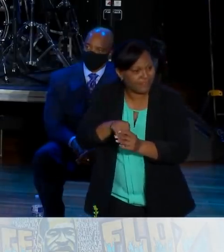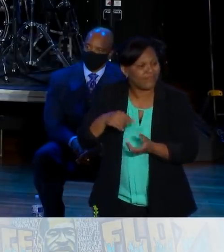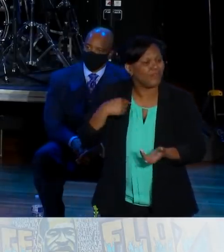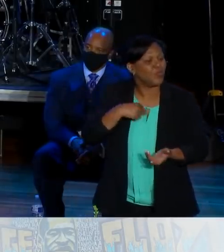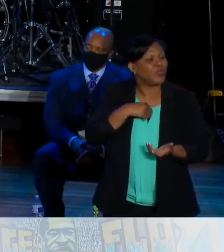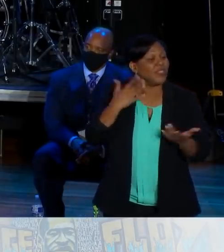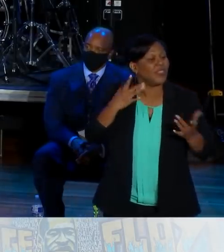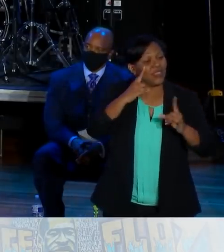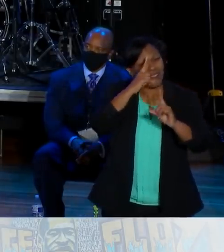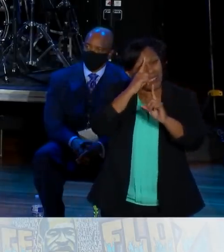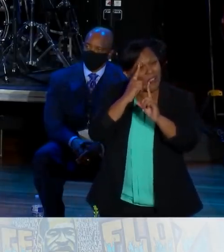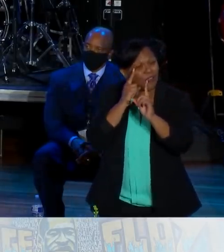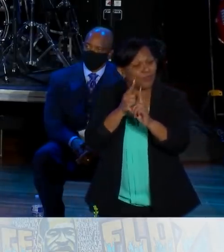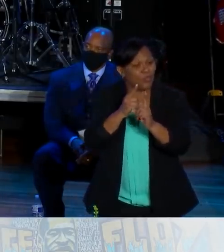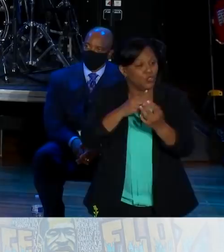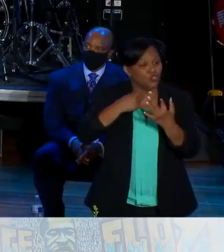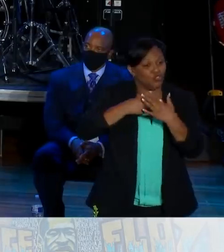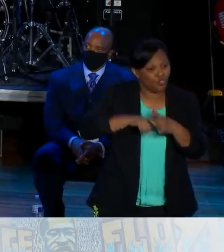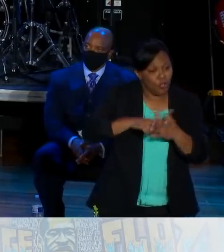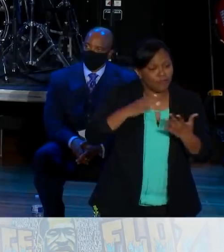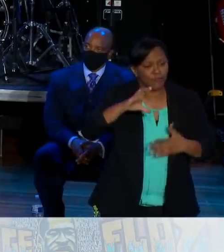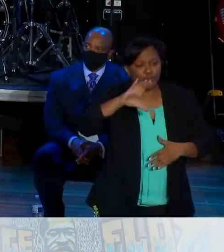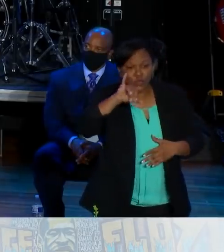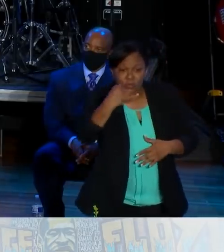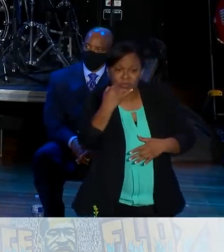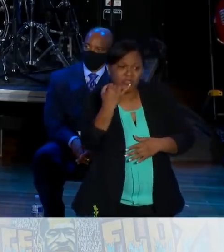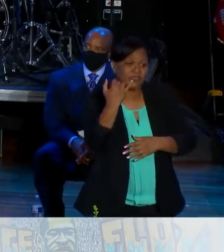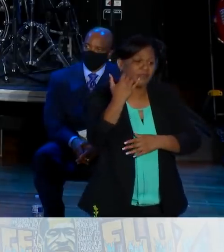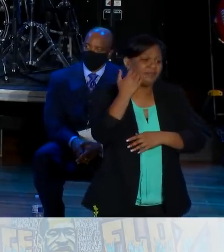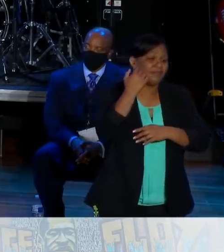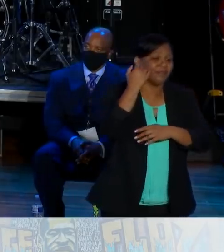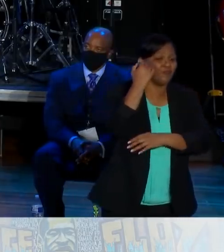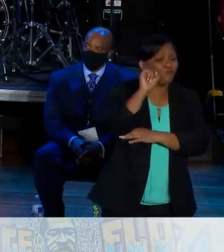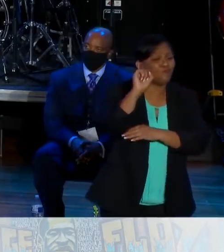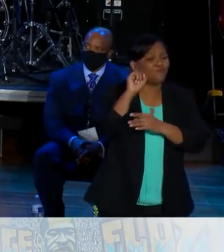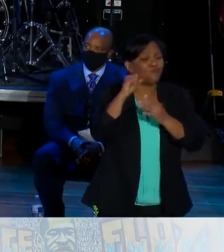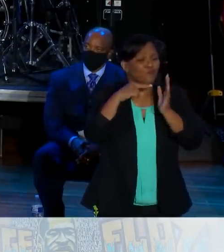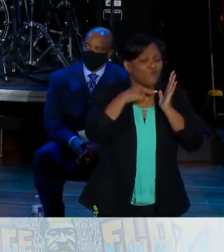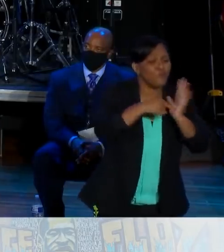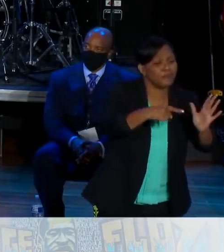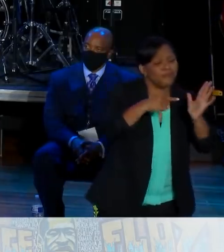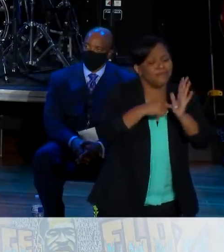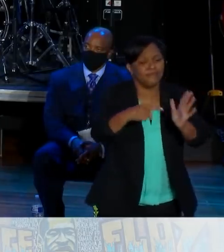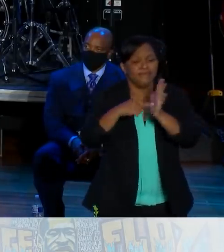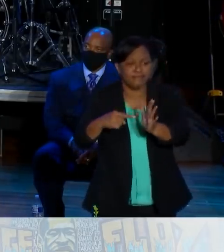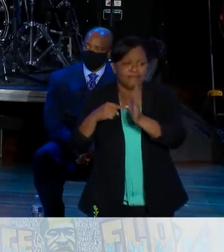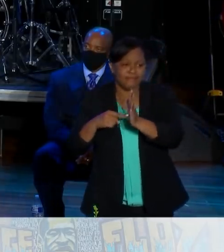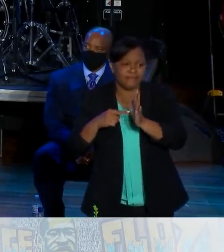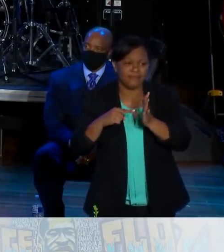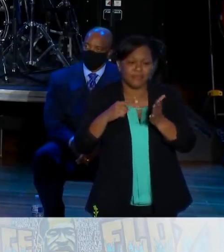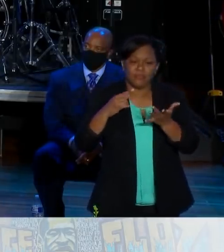BUT I'M AS CRUMP SAID, I'VE BEEN INVOLVED IN THESE FIGHTS, IT STARTED AROUND CRIMINAL